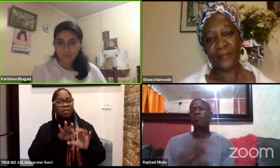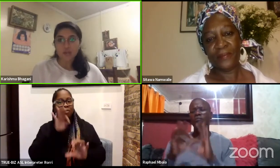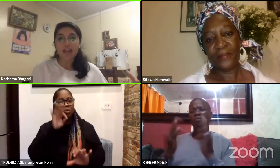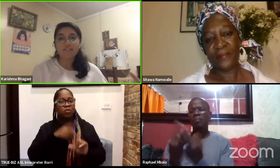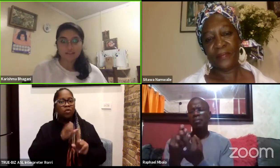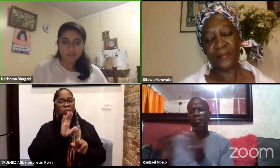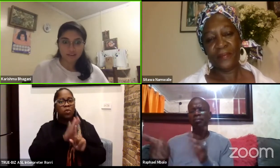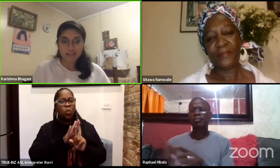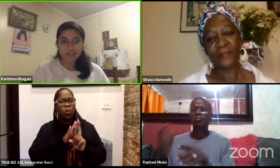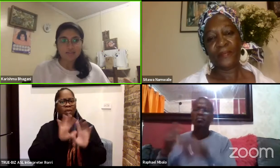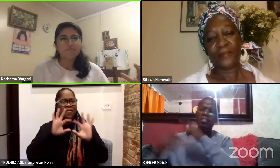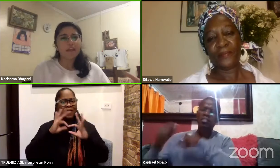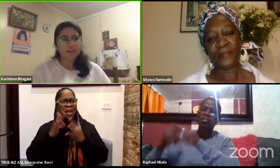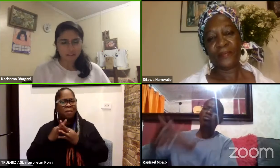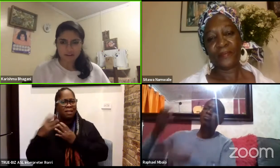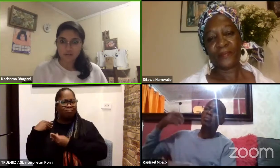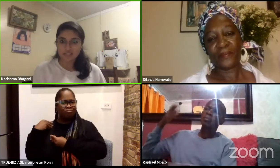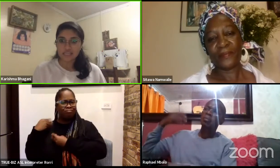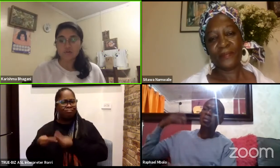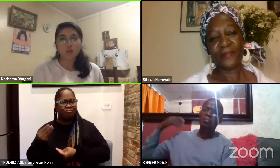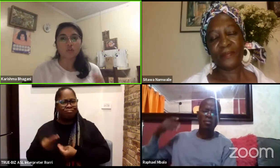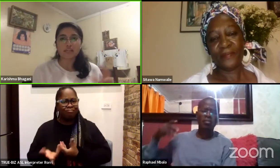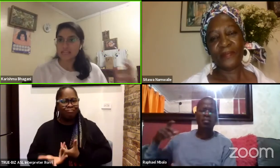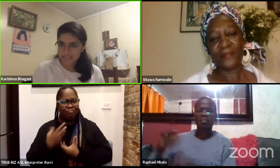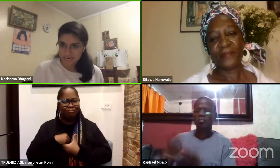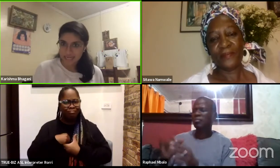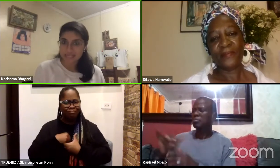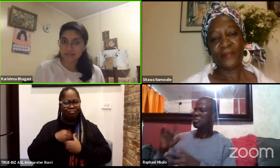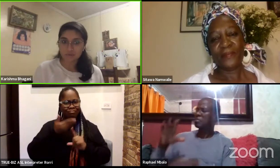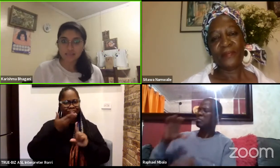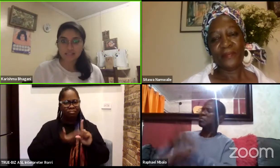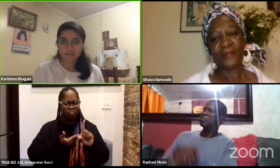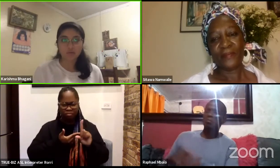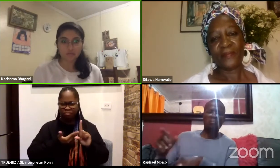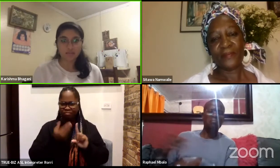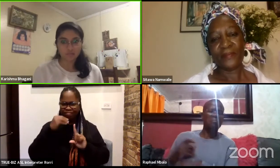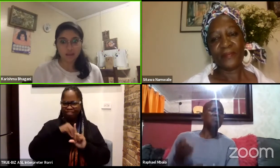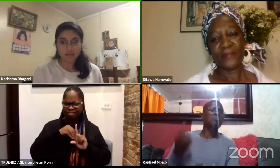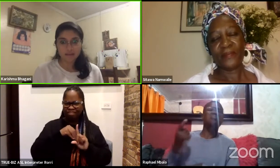which I find very, very, very interesting, not only in the technique and the process but also in the work.